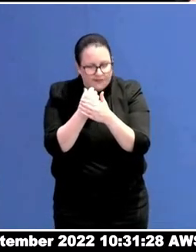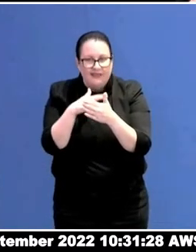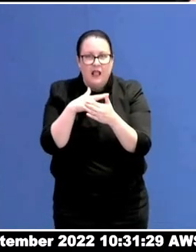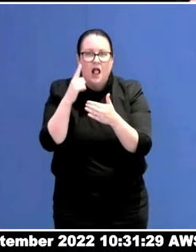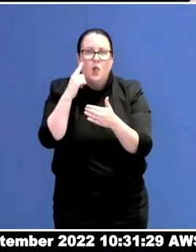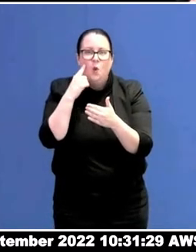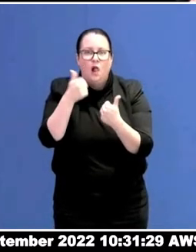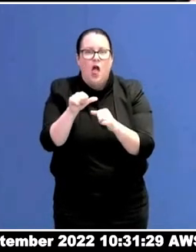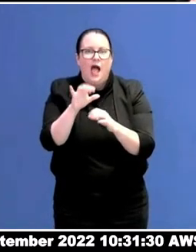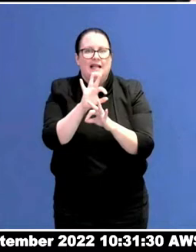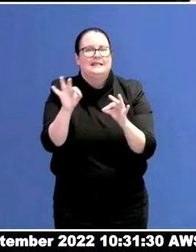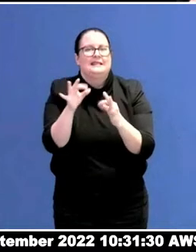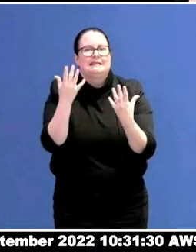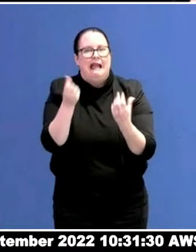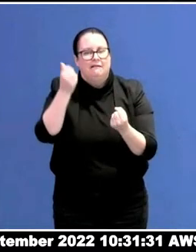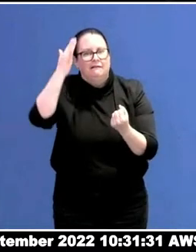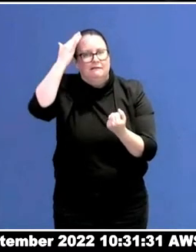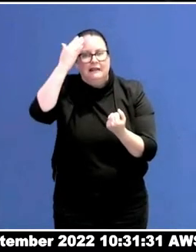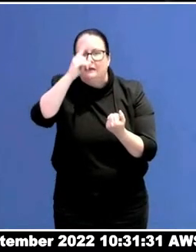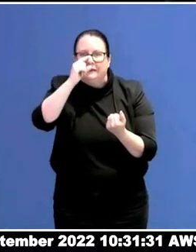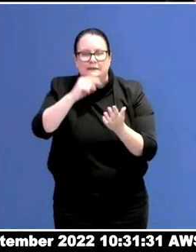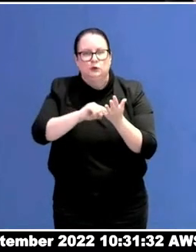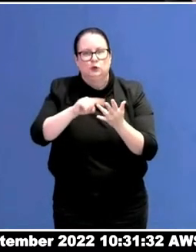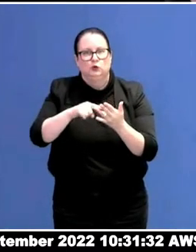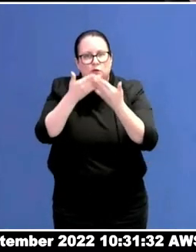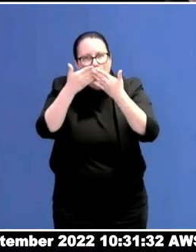incapable of sharing what he was feeling and thinking.